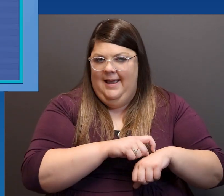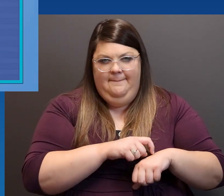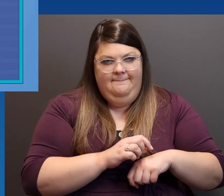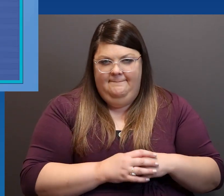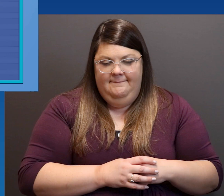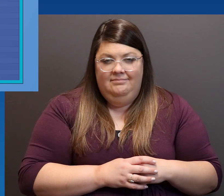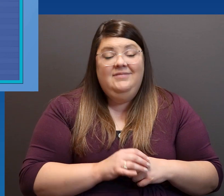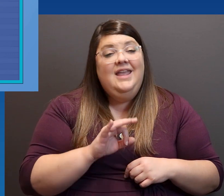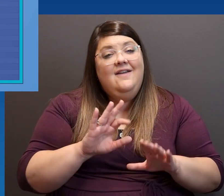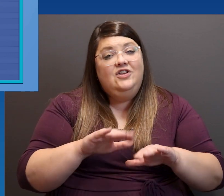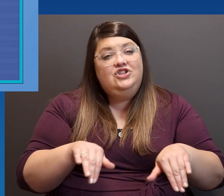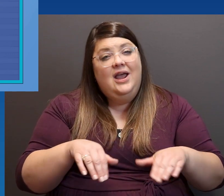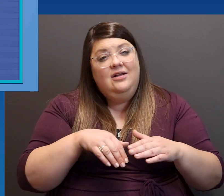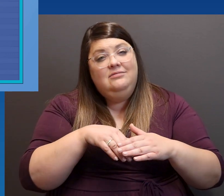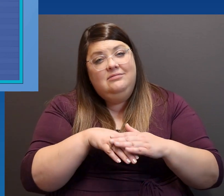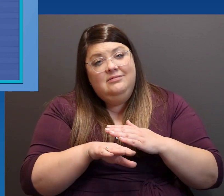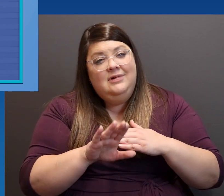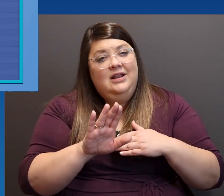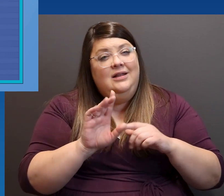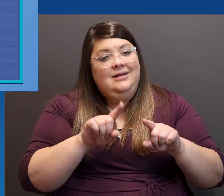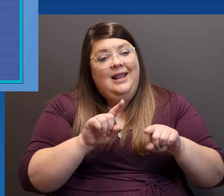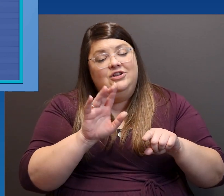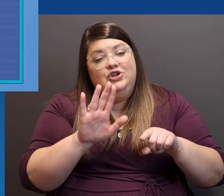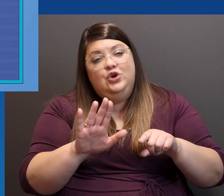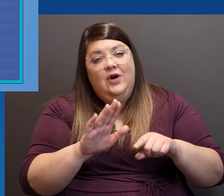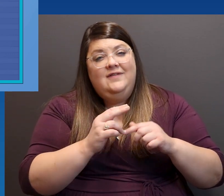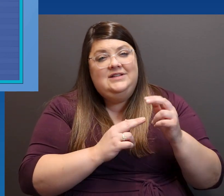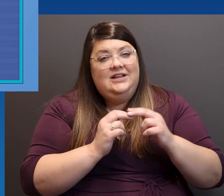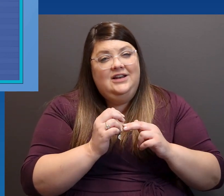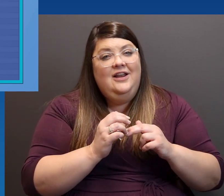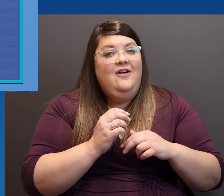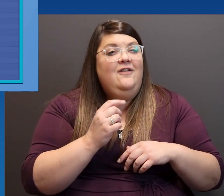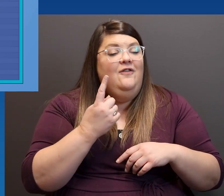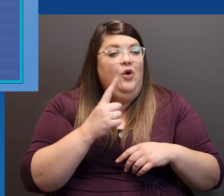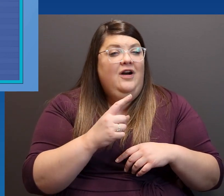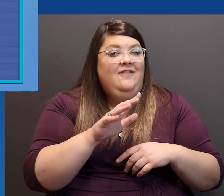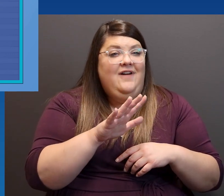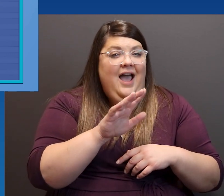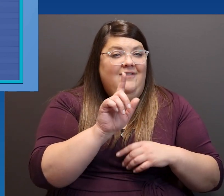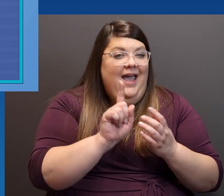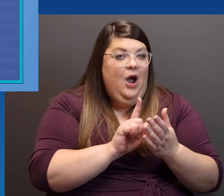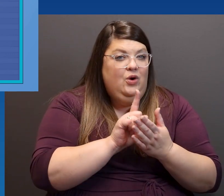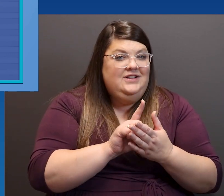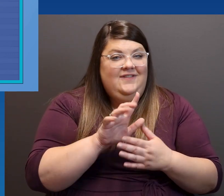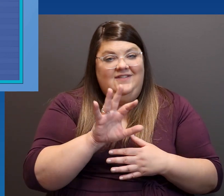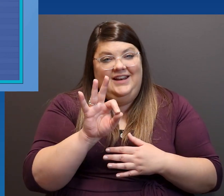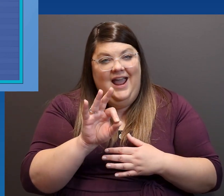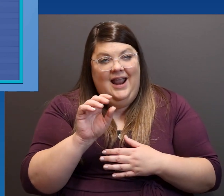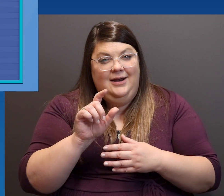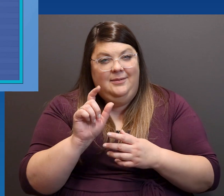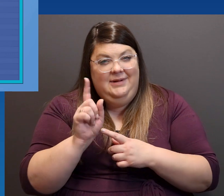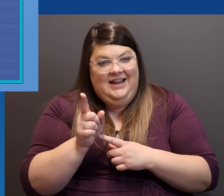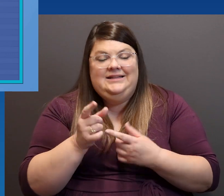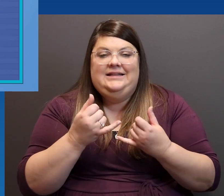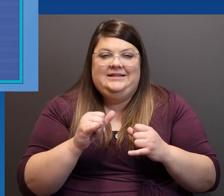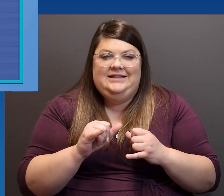If a child attends your care facility for five hours and 59 minutes, it is still classified as an L or half-day rate.